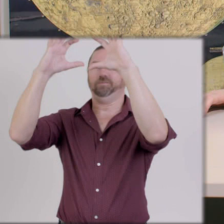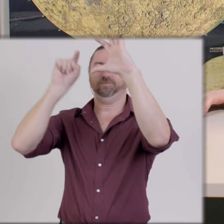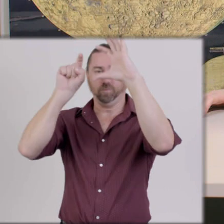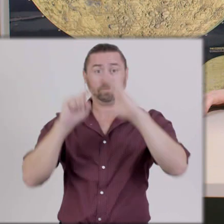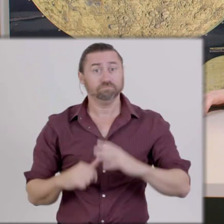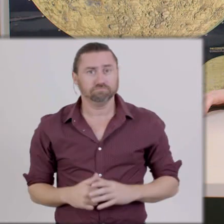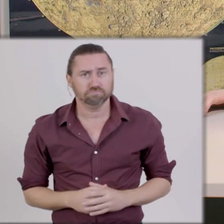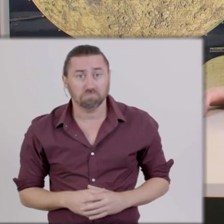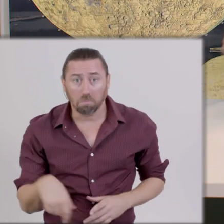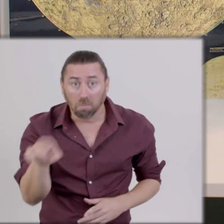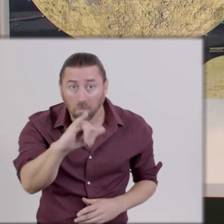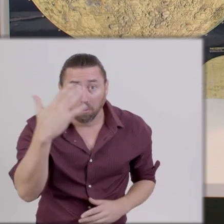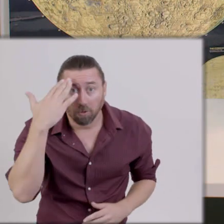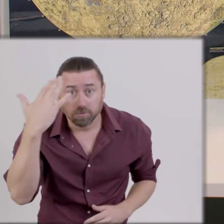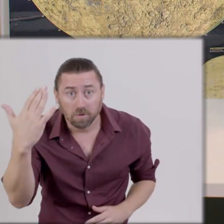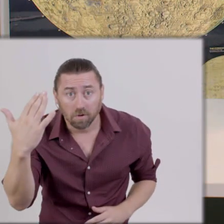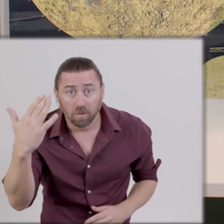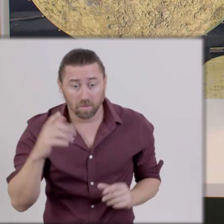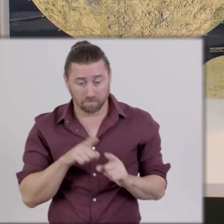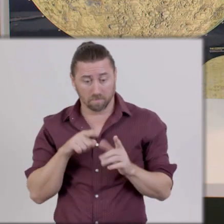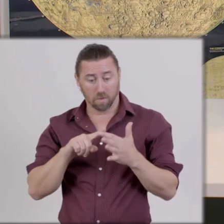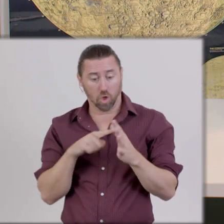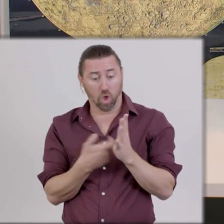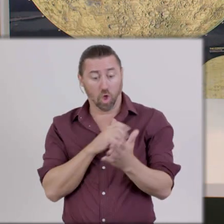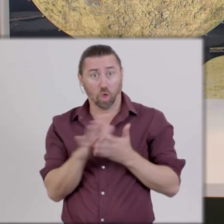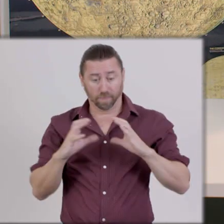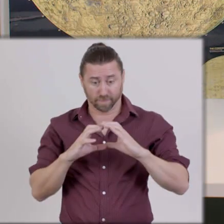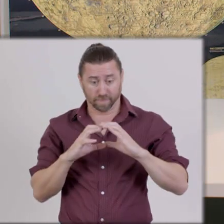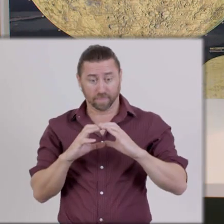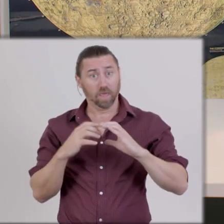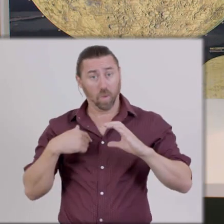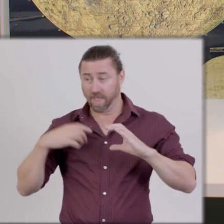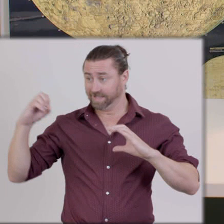It might surprise you to know that, just like the Earth orbiting the sun,